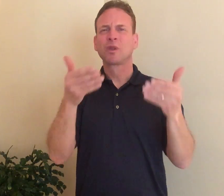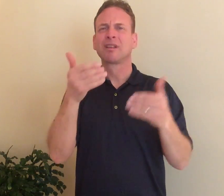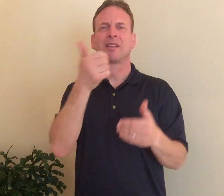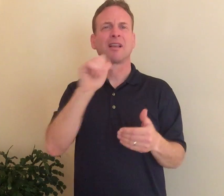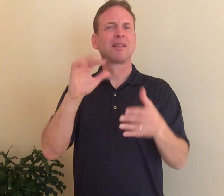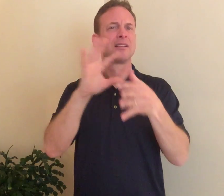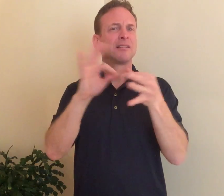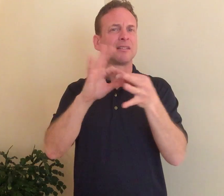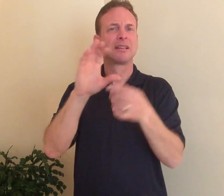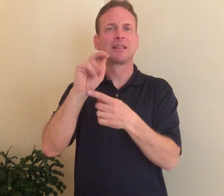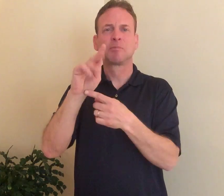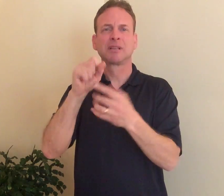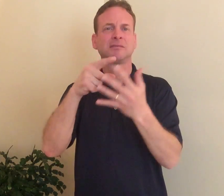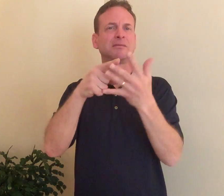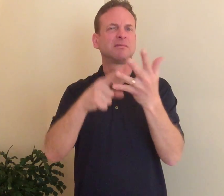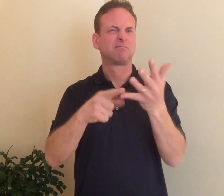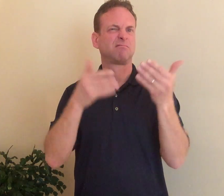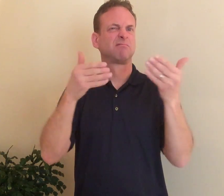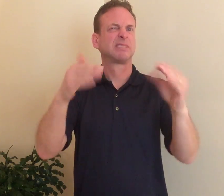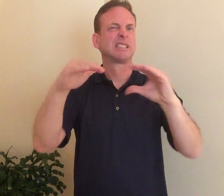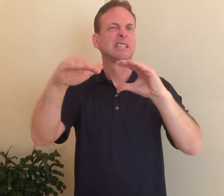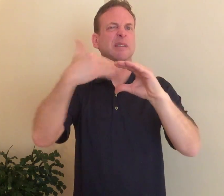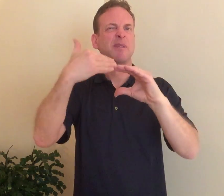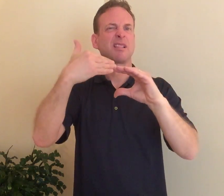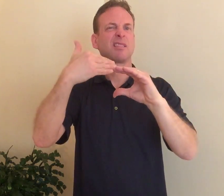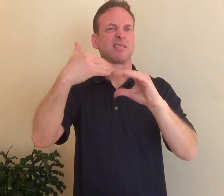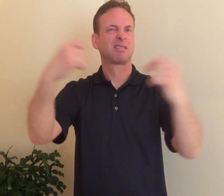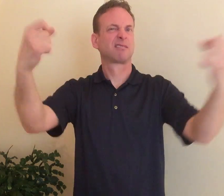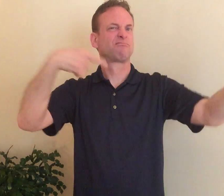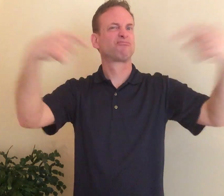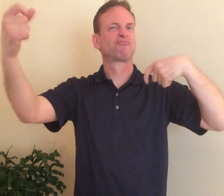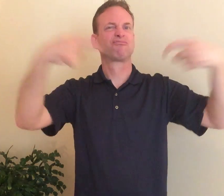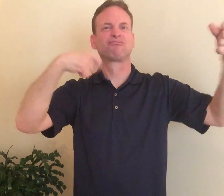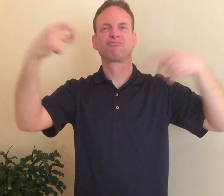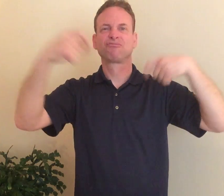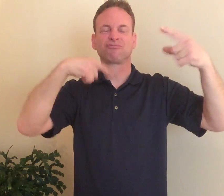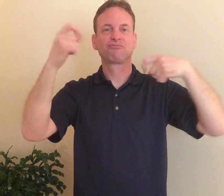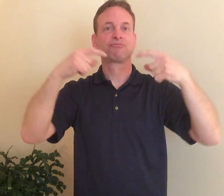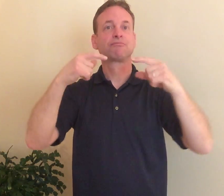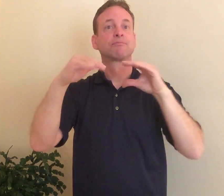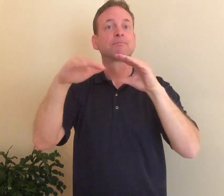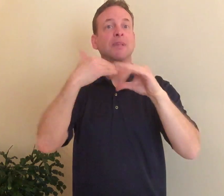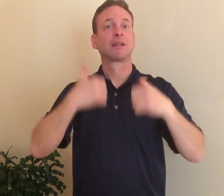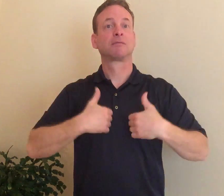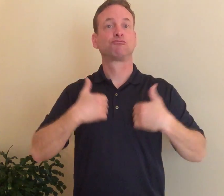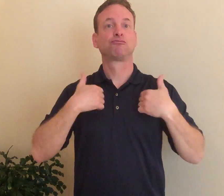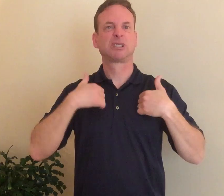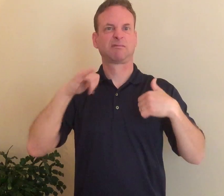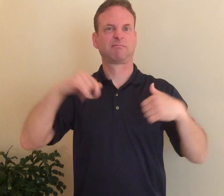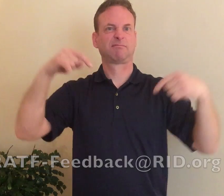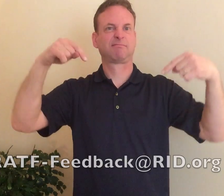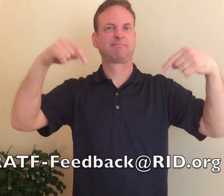comments, please feel free to contact us by email at the email address: